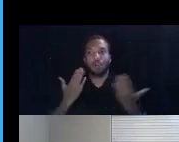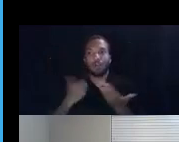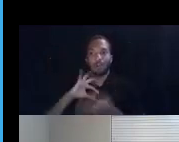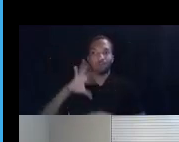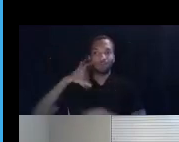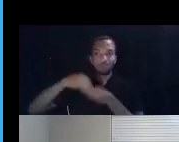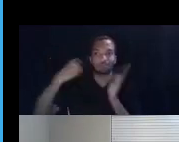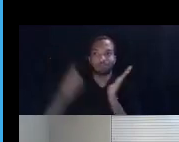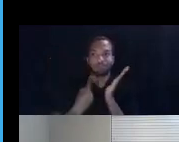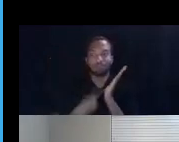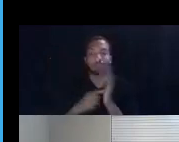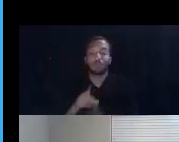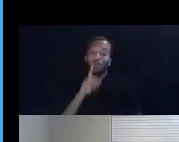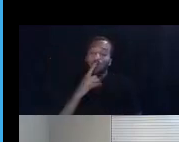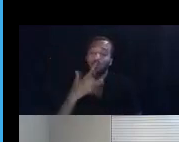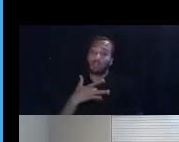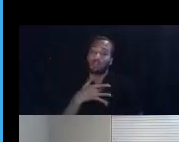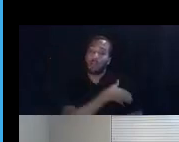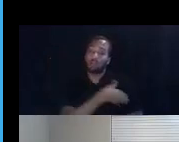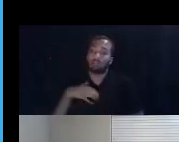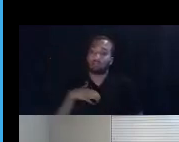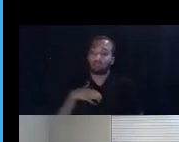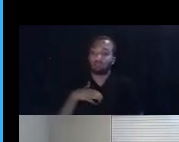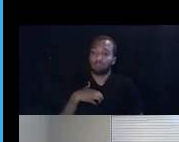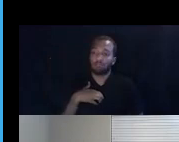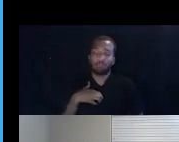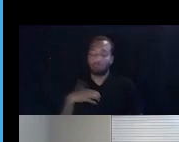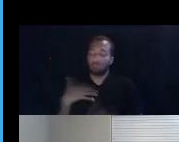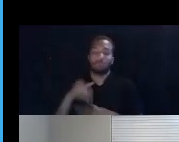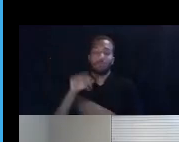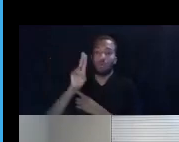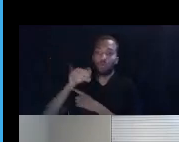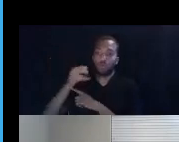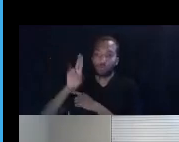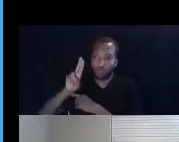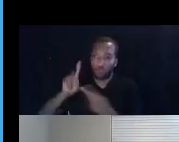It's been really rewarding to work with Uju and Michael, having worked on the Community Health Needs Assessment,